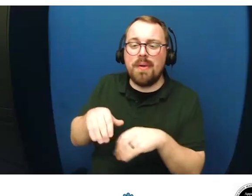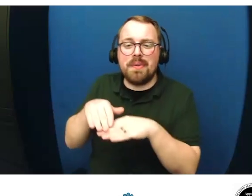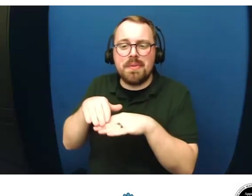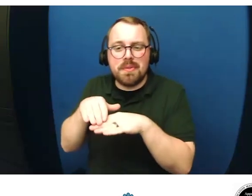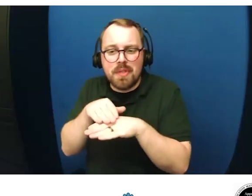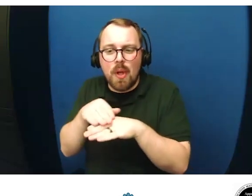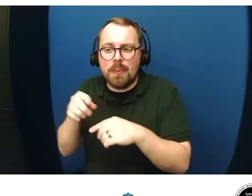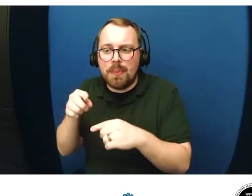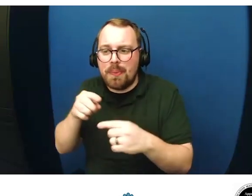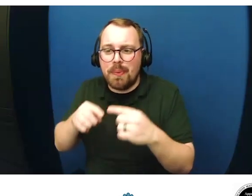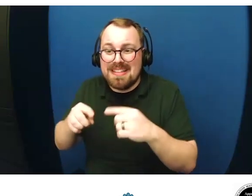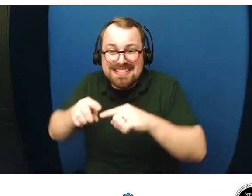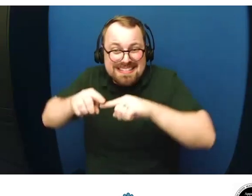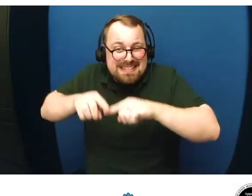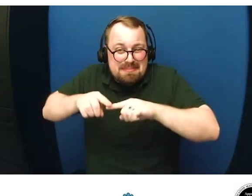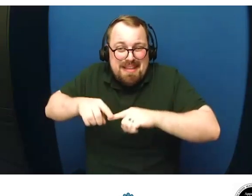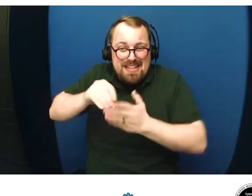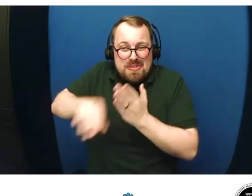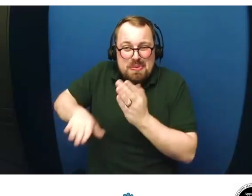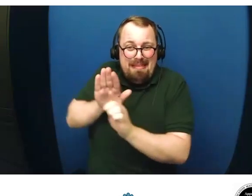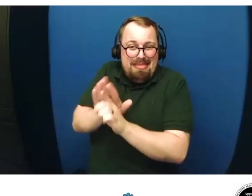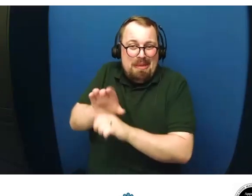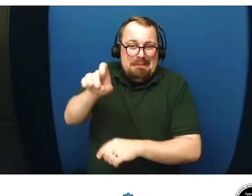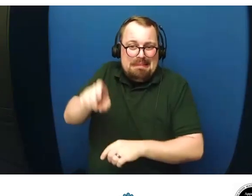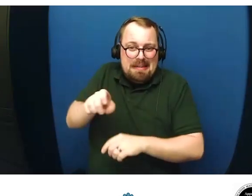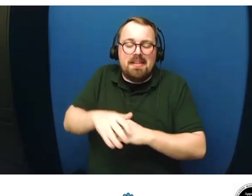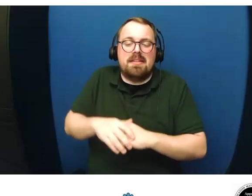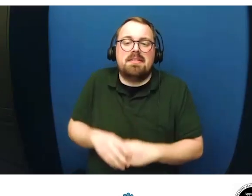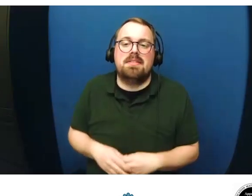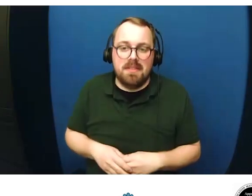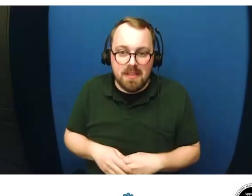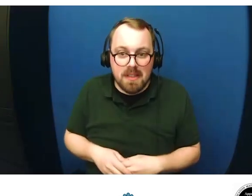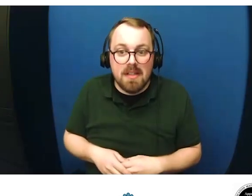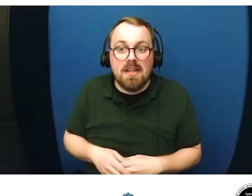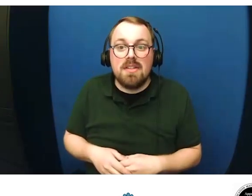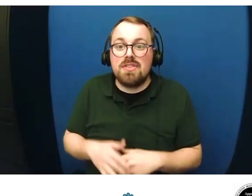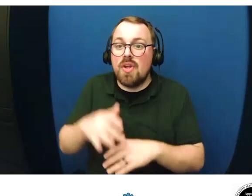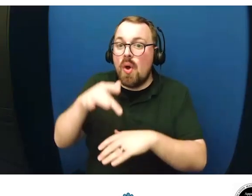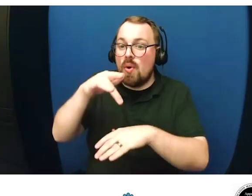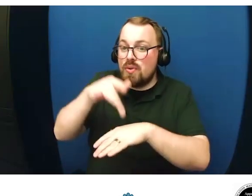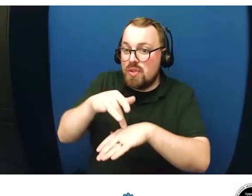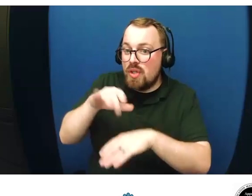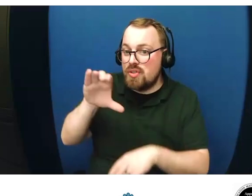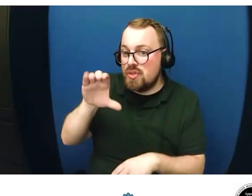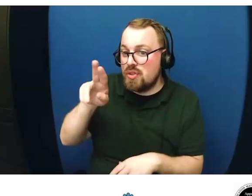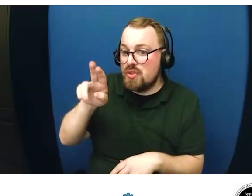It just depends on the student. Are accommodations needed for touch cues for facial expressions?